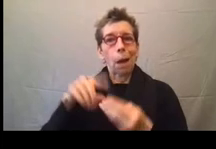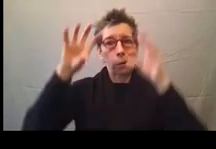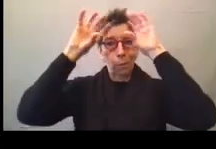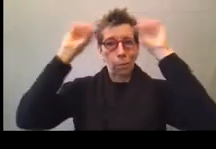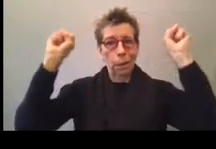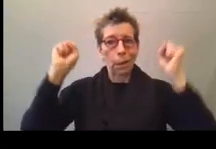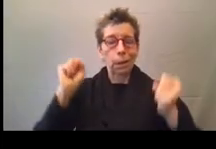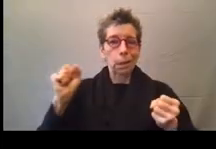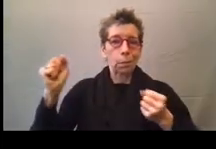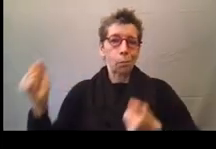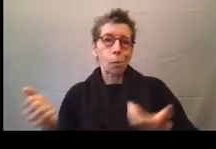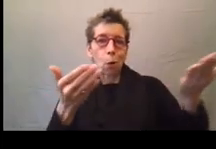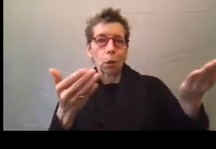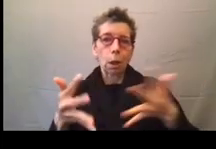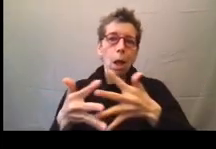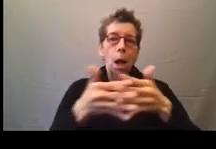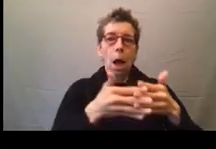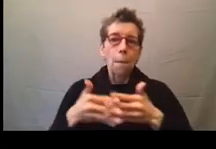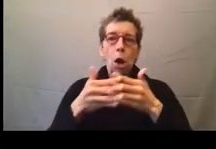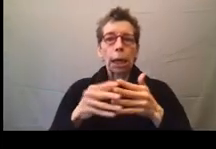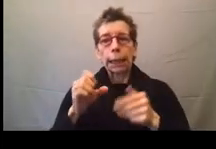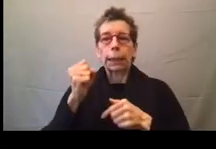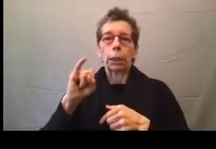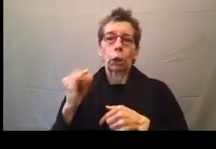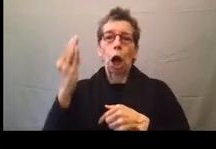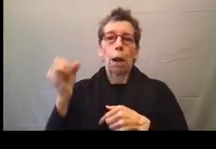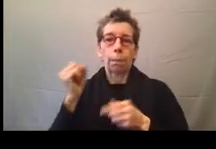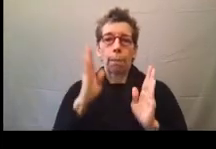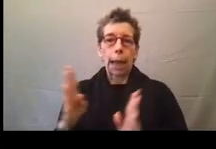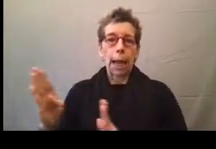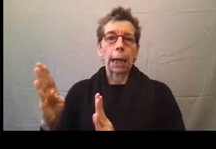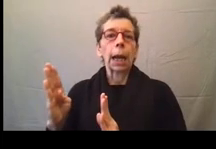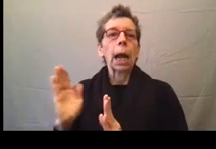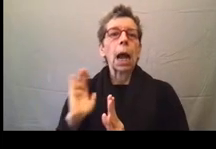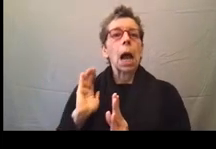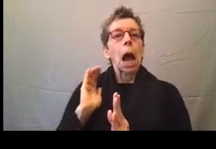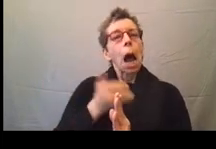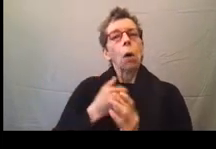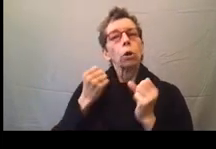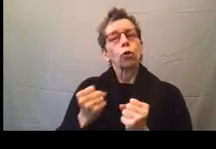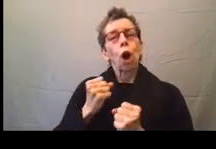Americans Jobs Plan is the disability community's core value of interdependence the disability